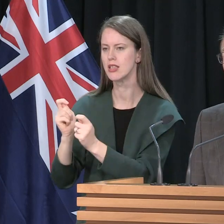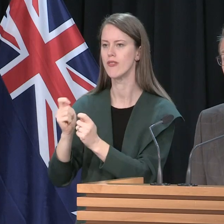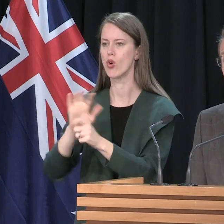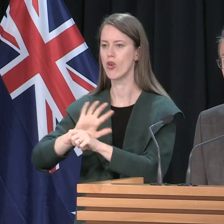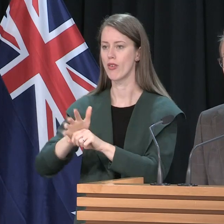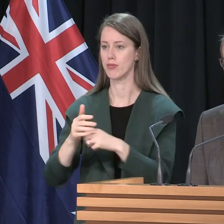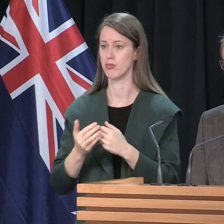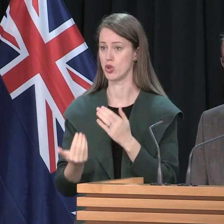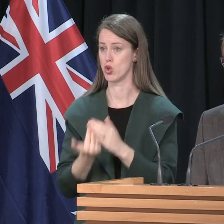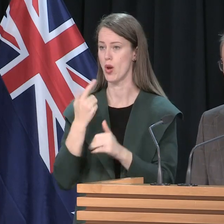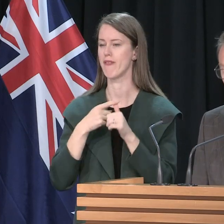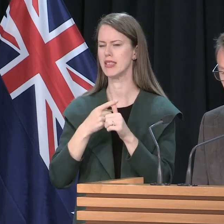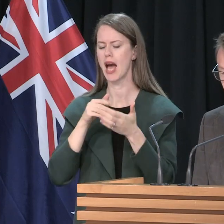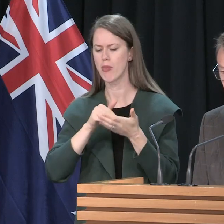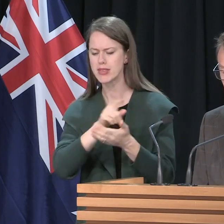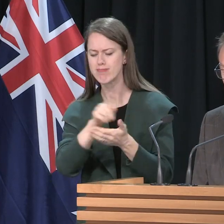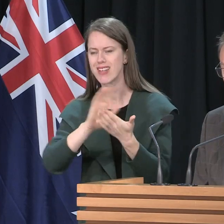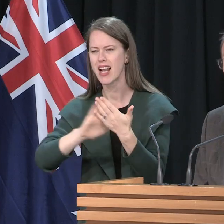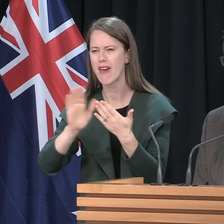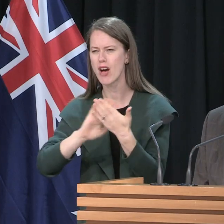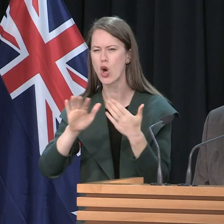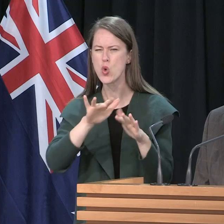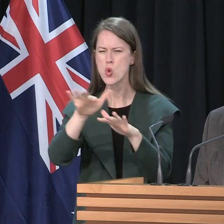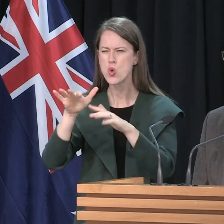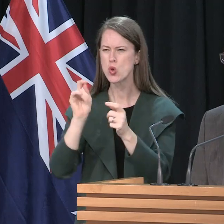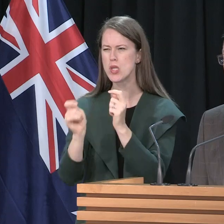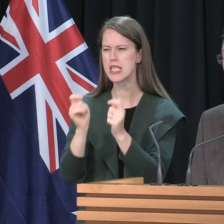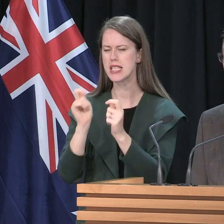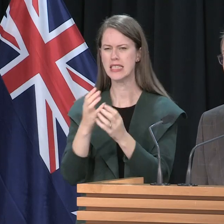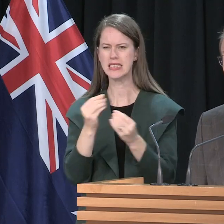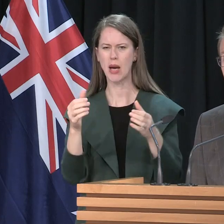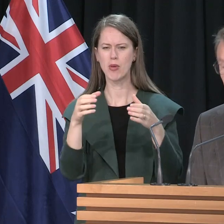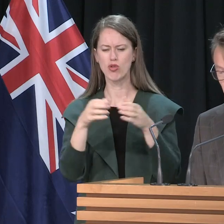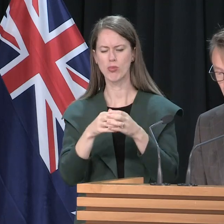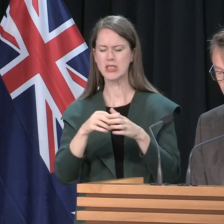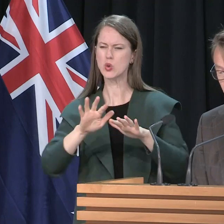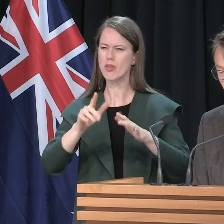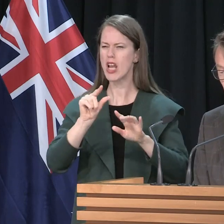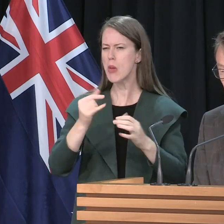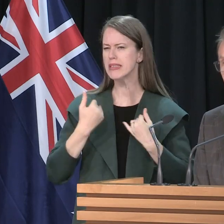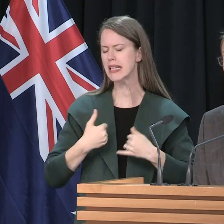clinicians around testing for COVID-19 in the community. The